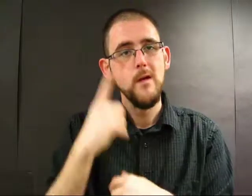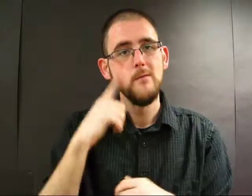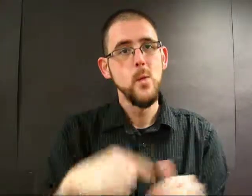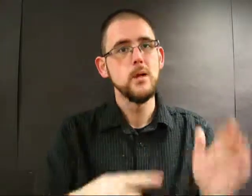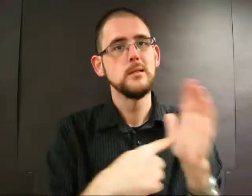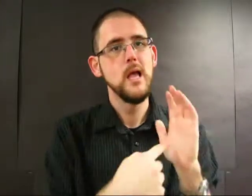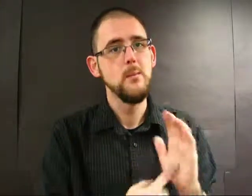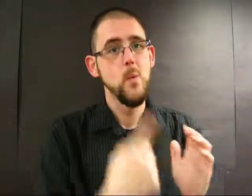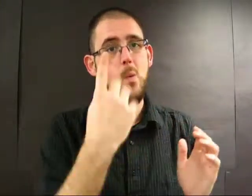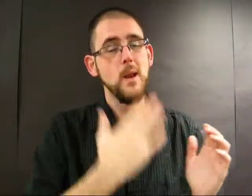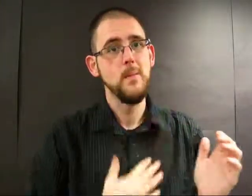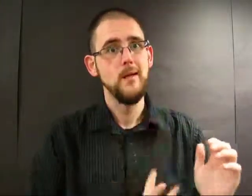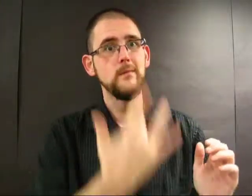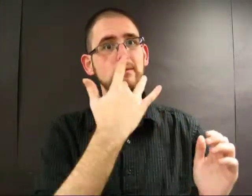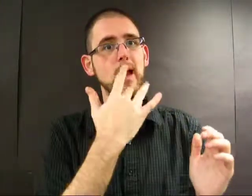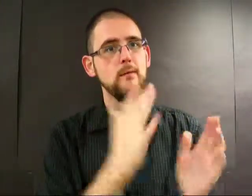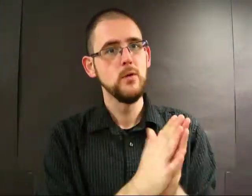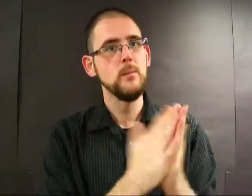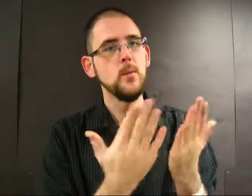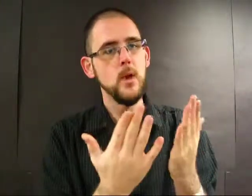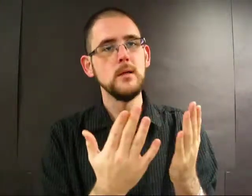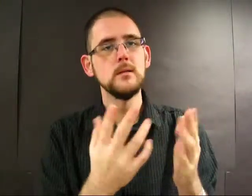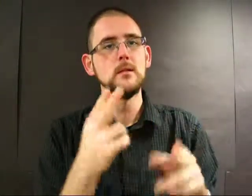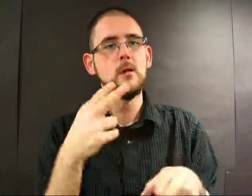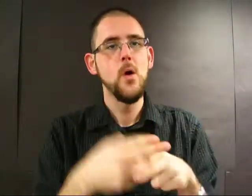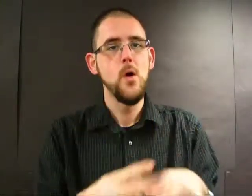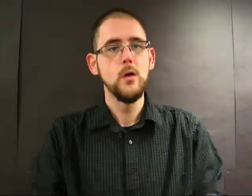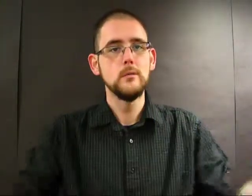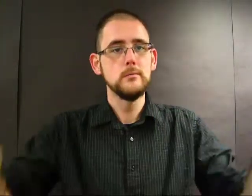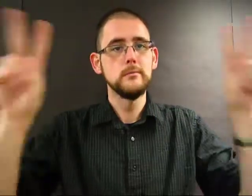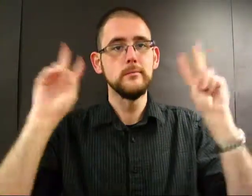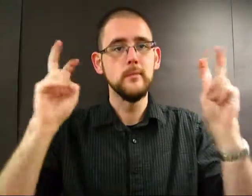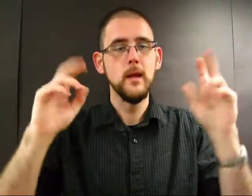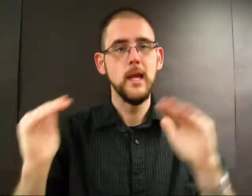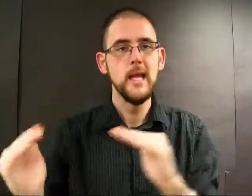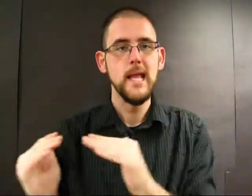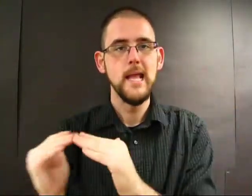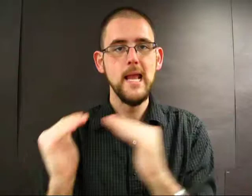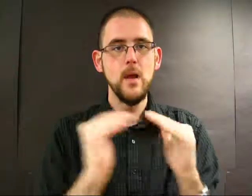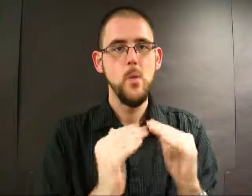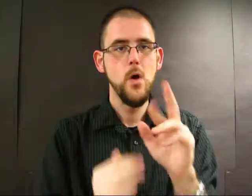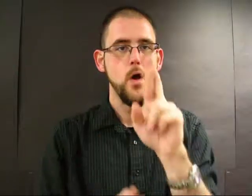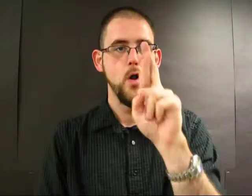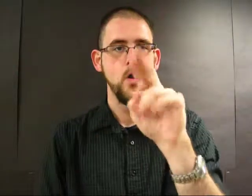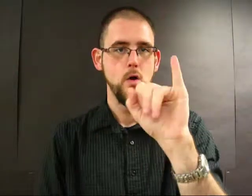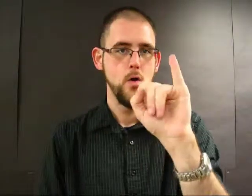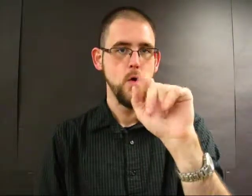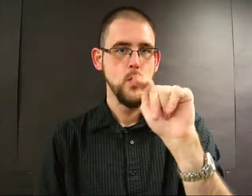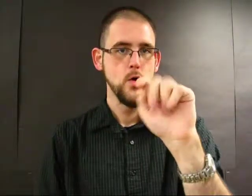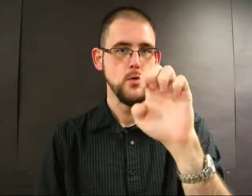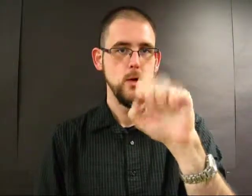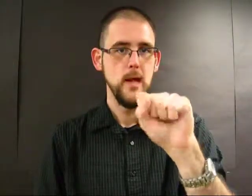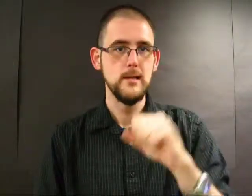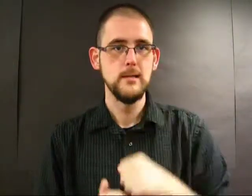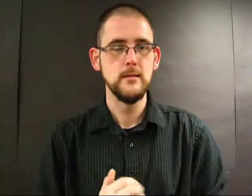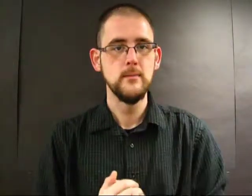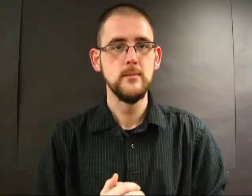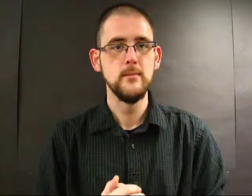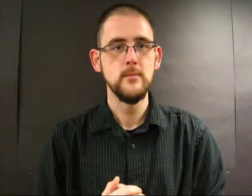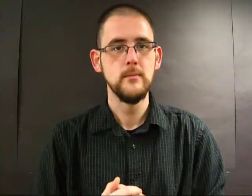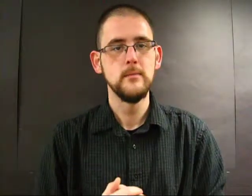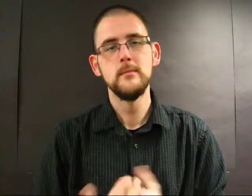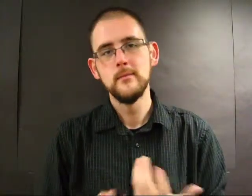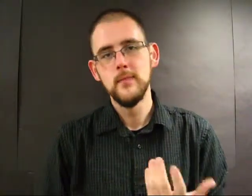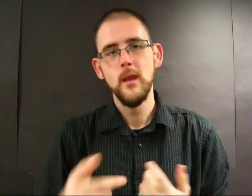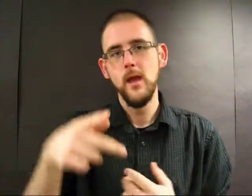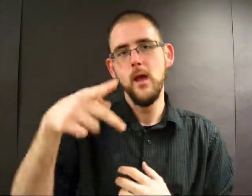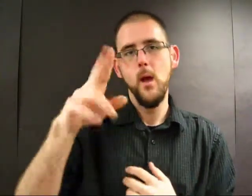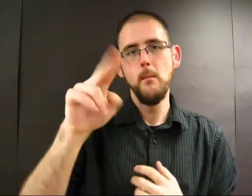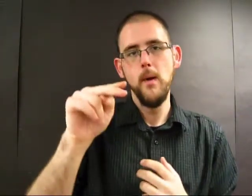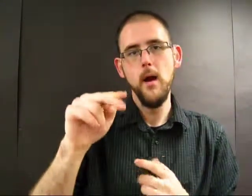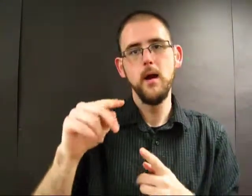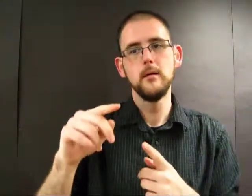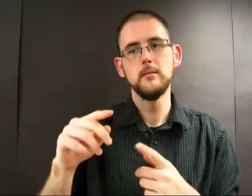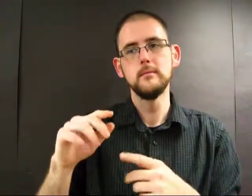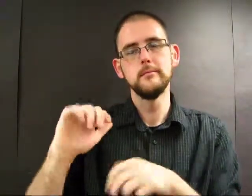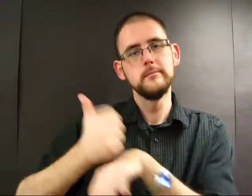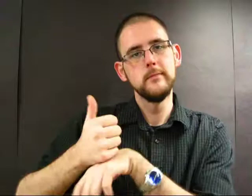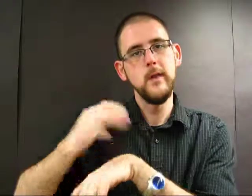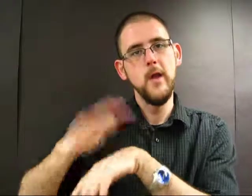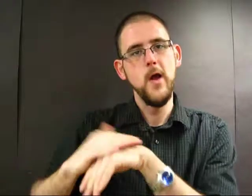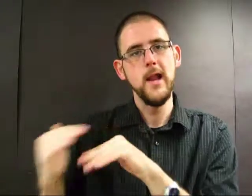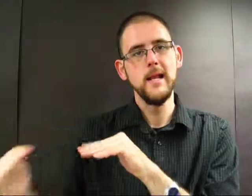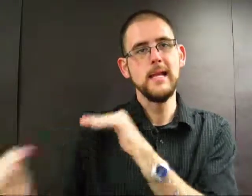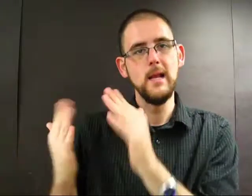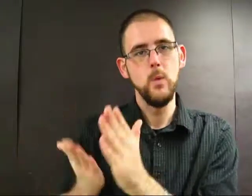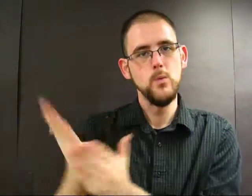One of my favorites is called "Equal Rites." It's a pun on the idea of equal rights